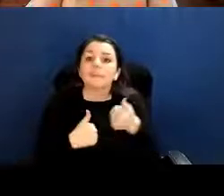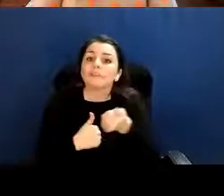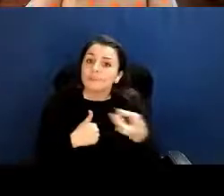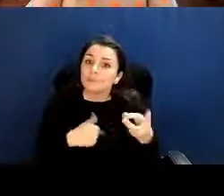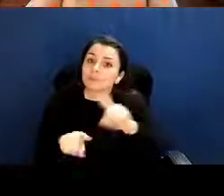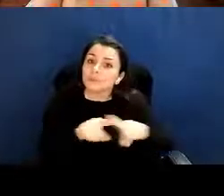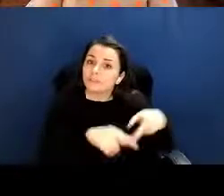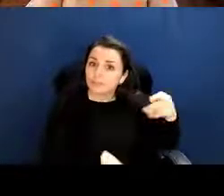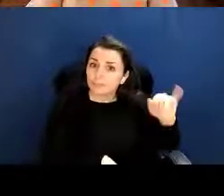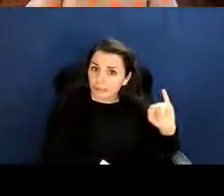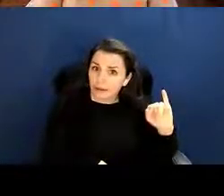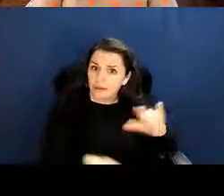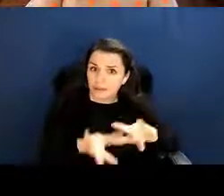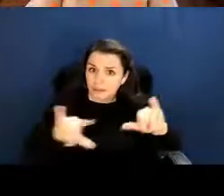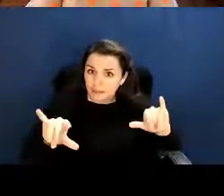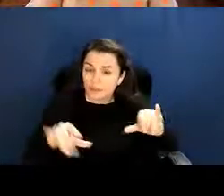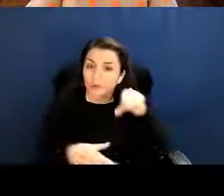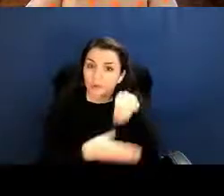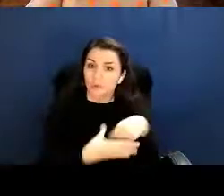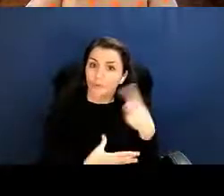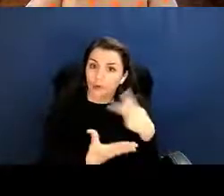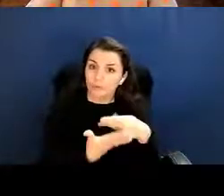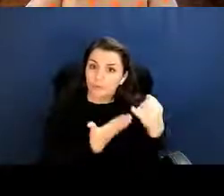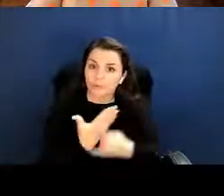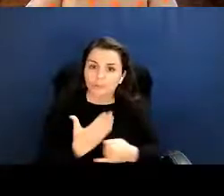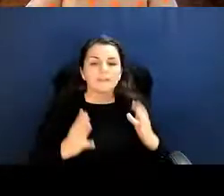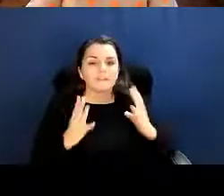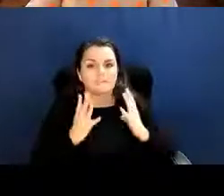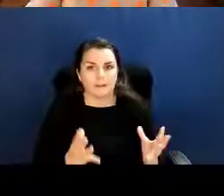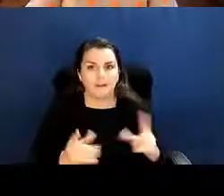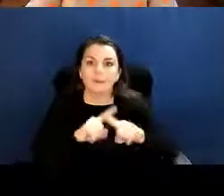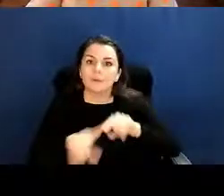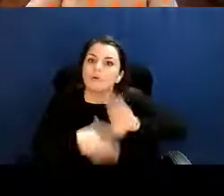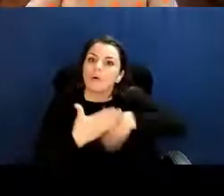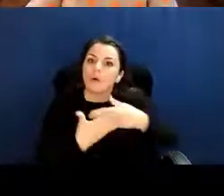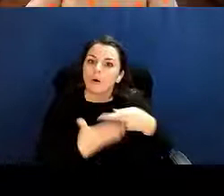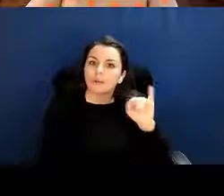That is fine, but all PIs that are listed have to meet those same requirements.